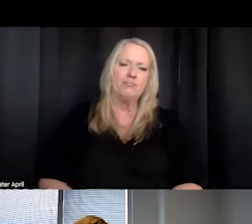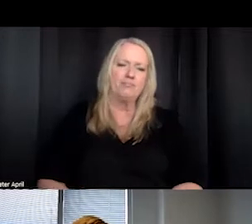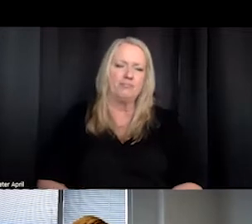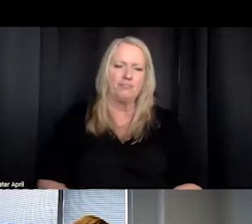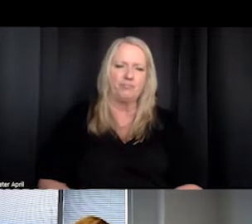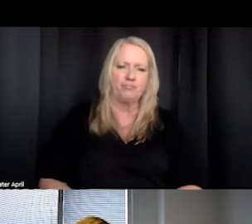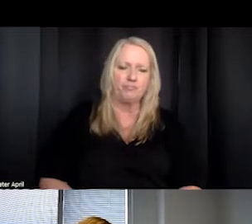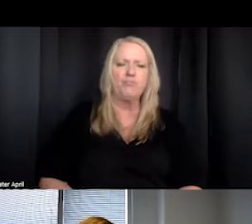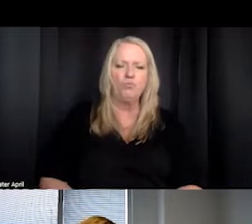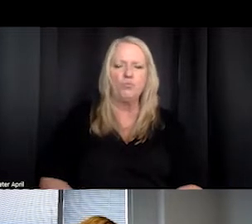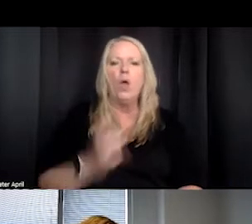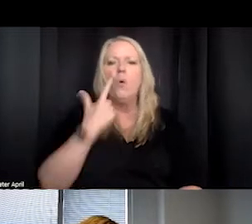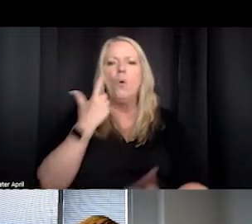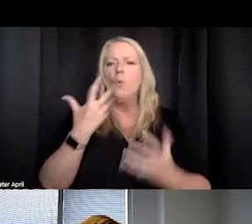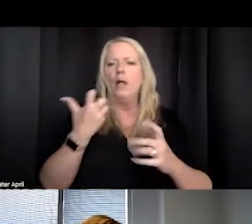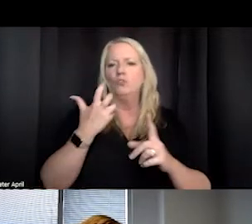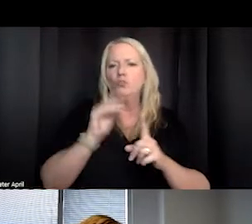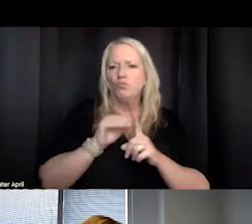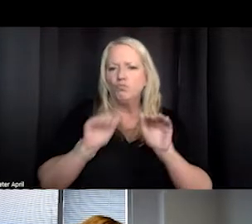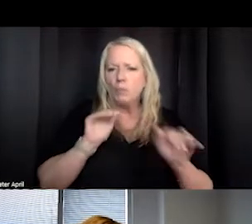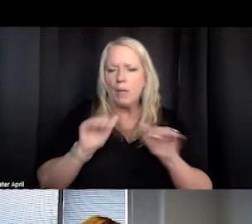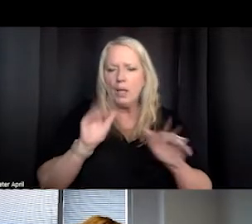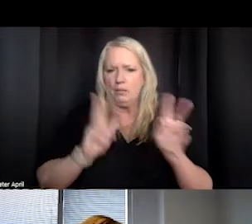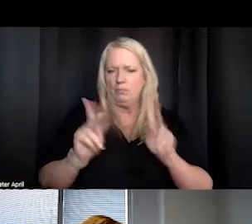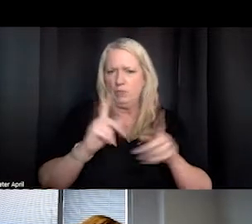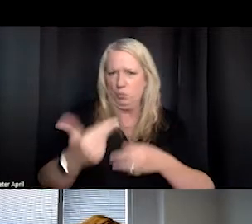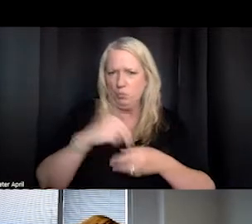JUST A QUICK REMINDER, OF WHO ALL IS PARTICIPATING WHAT WE HAVE, ROBUST